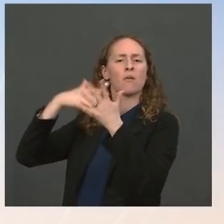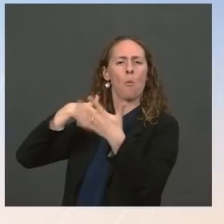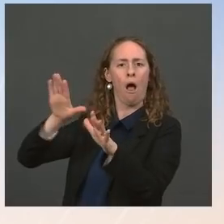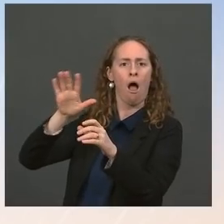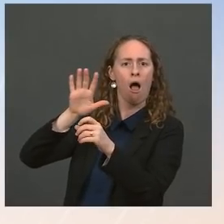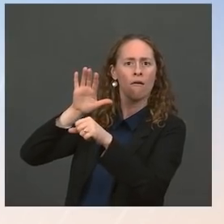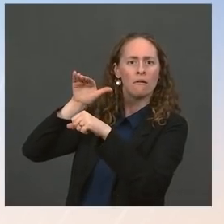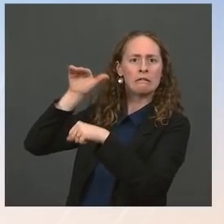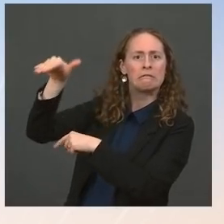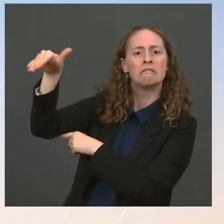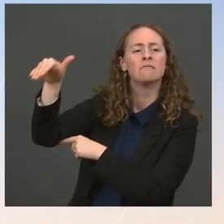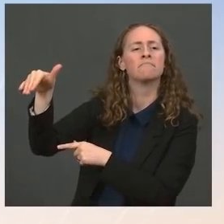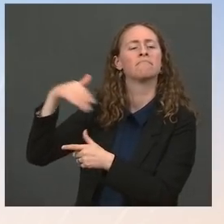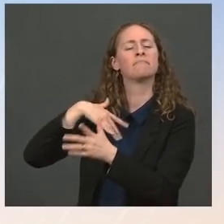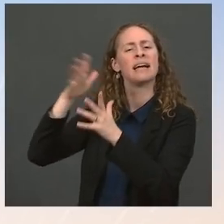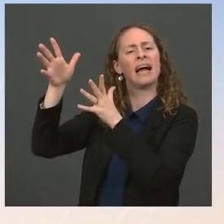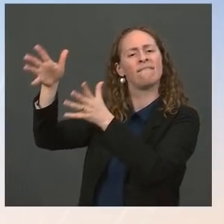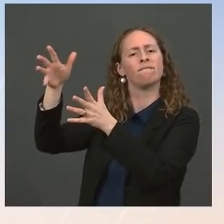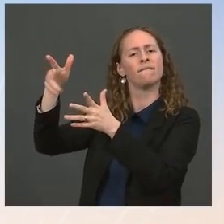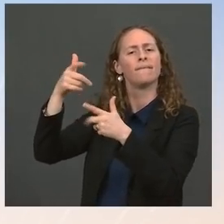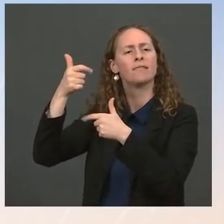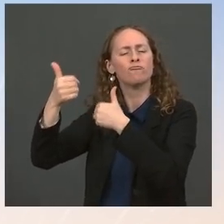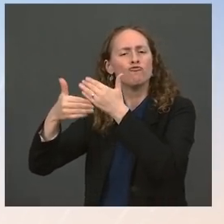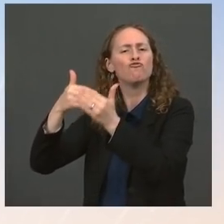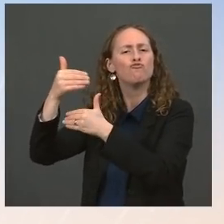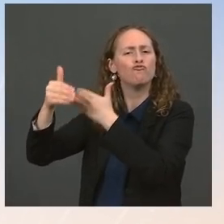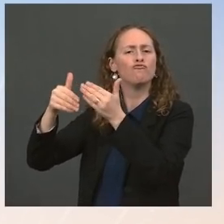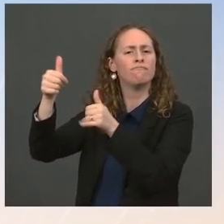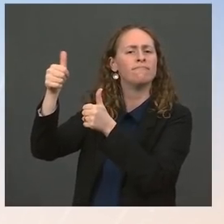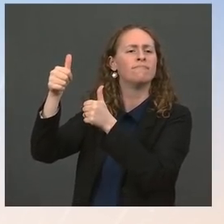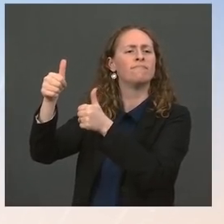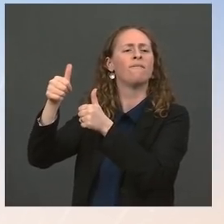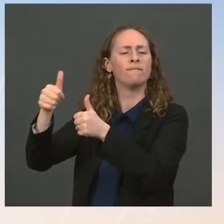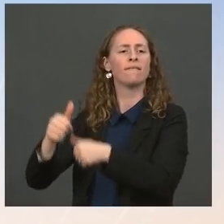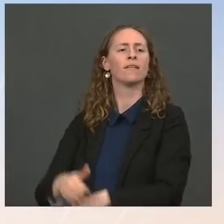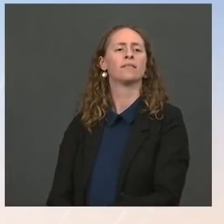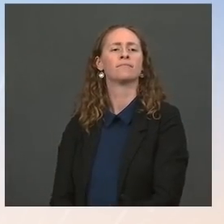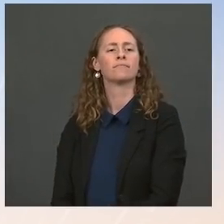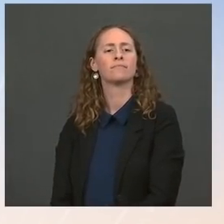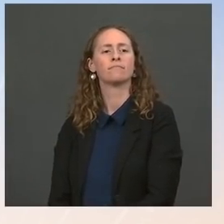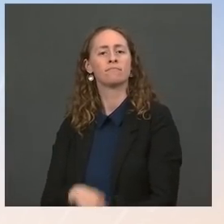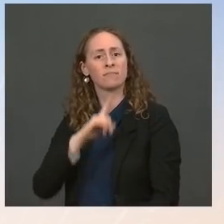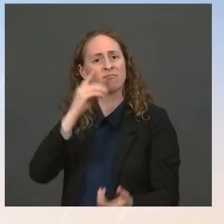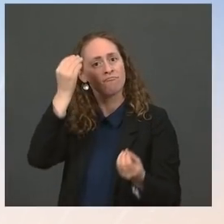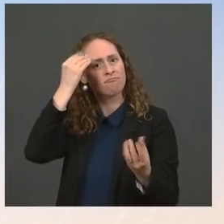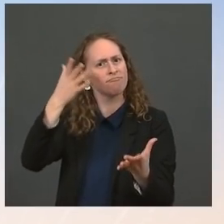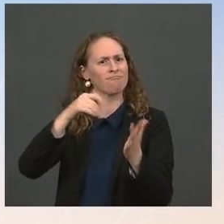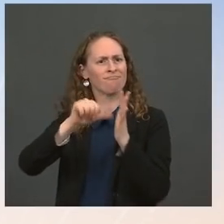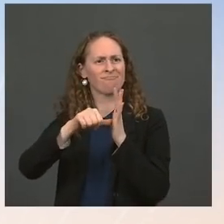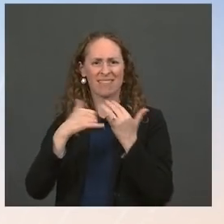But, you know, it should be an indication that it's there and now it is being reviewed. And once it is finalized